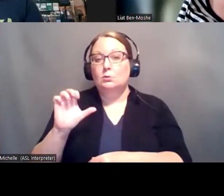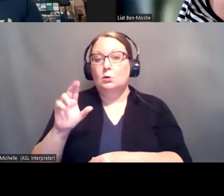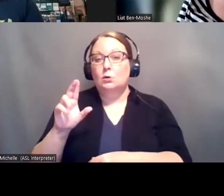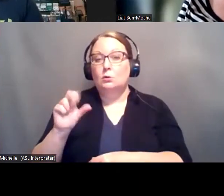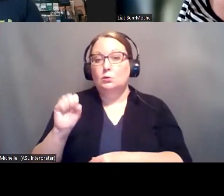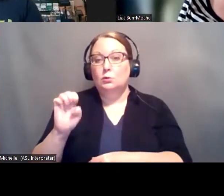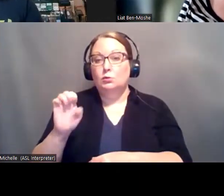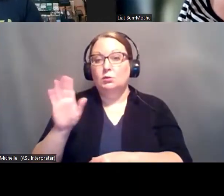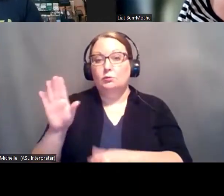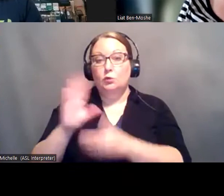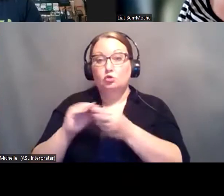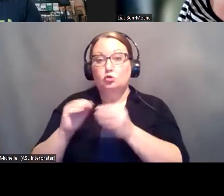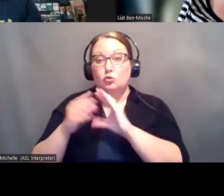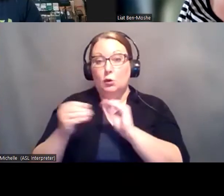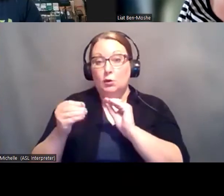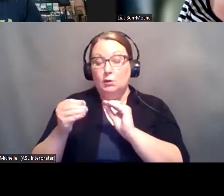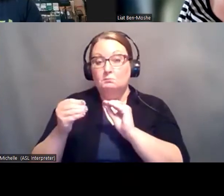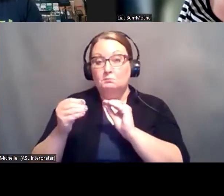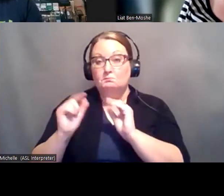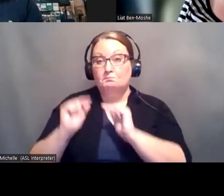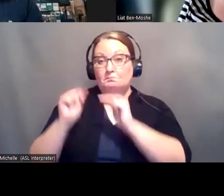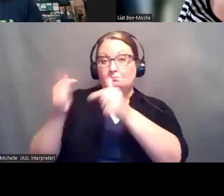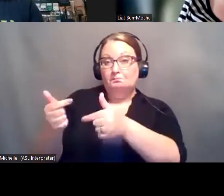And so Liat, back to you or over to you.